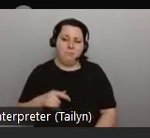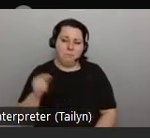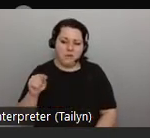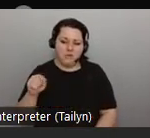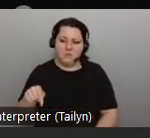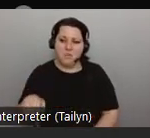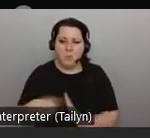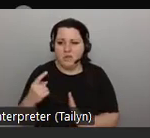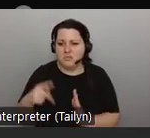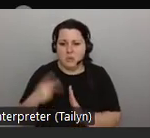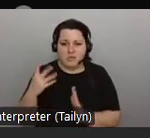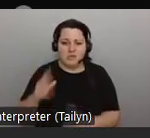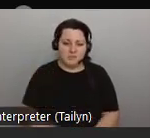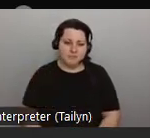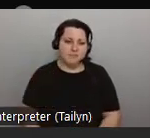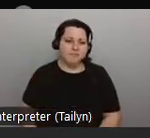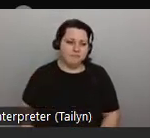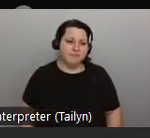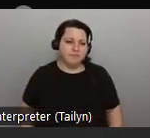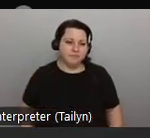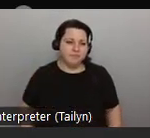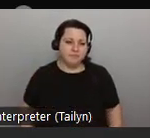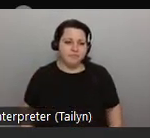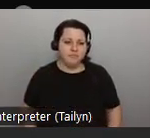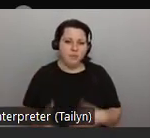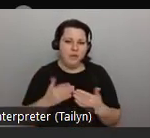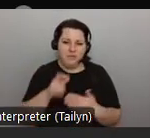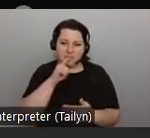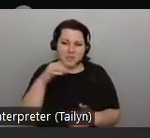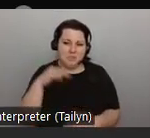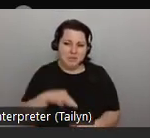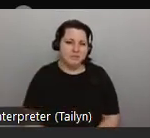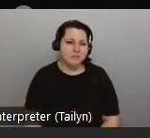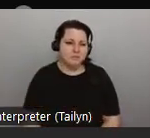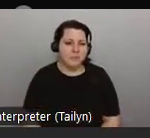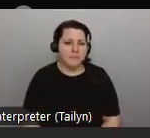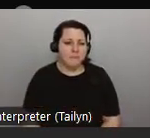than having to click or press like the down arrow four times to get down through this, it can press it